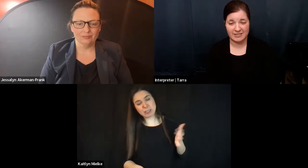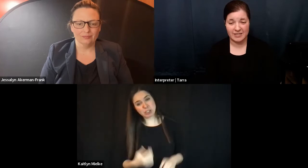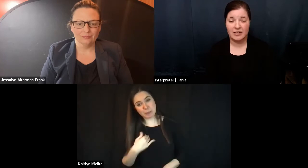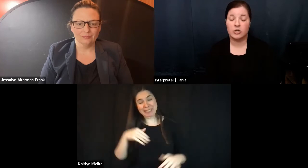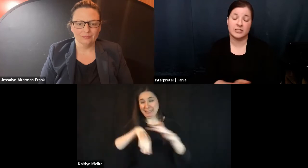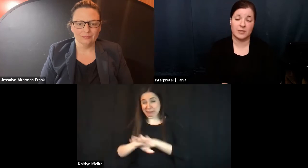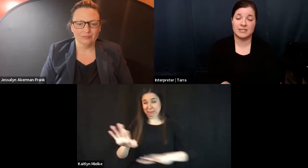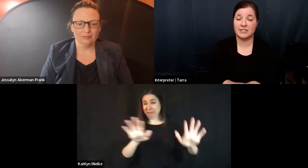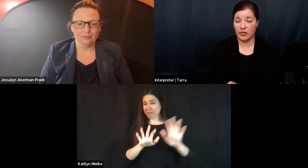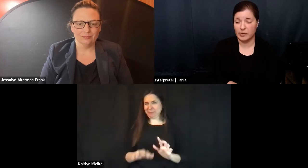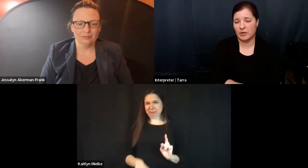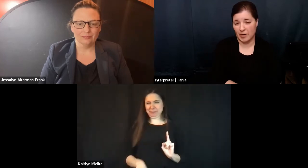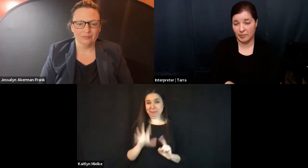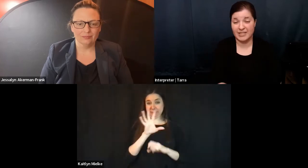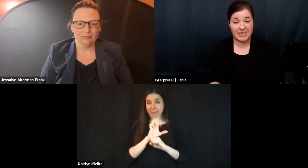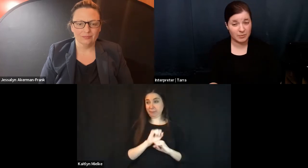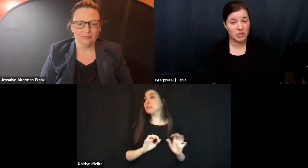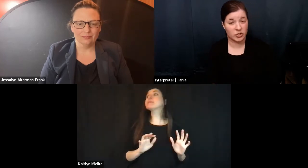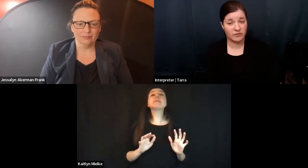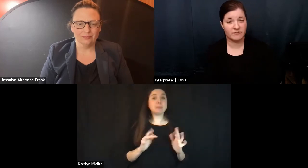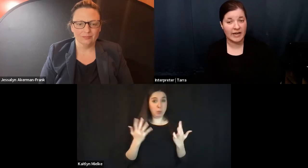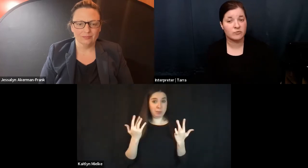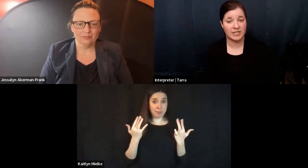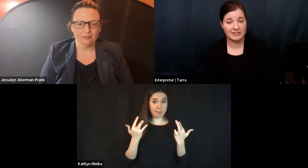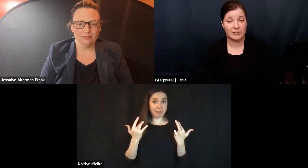into a building and I feel like complete temporary blindness because I have to adjust, my eyes will have to